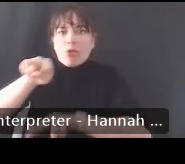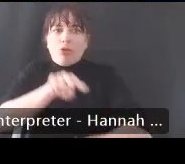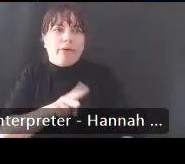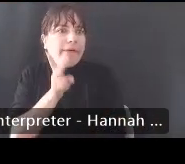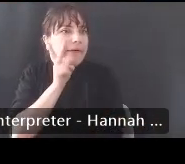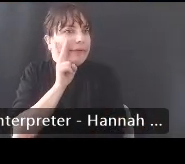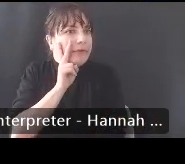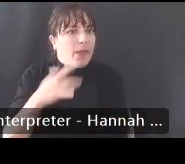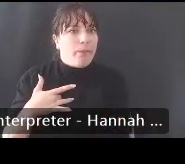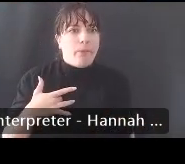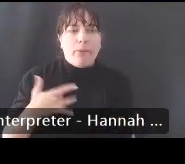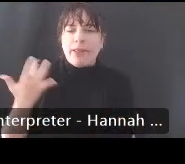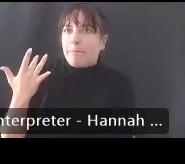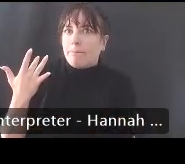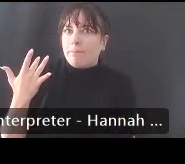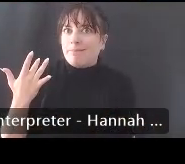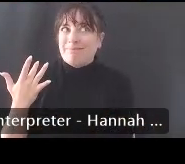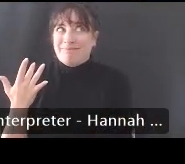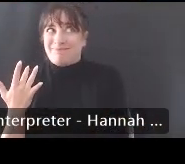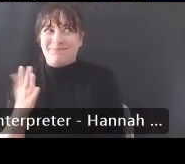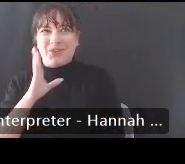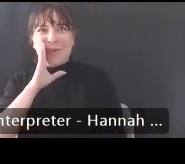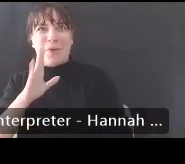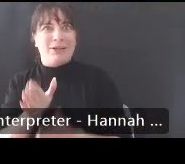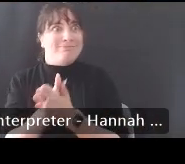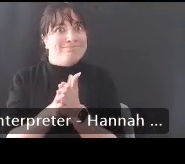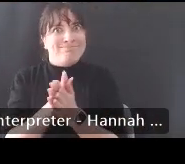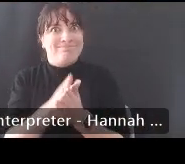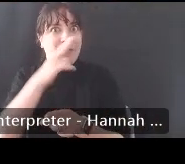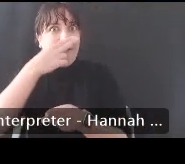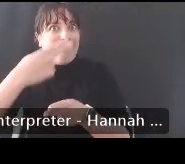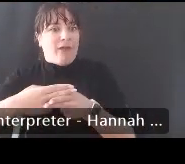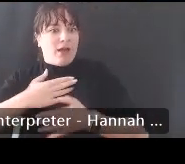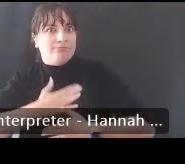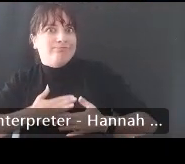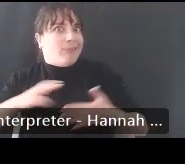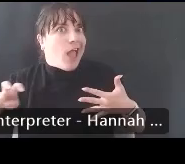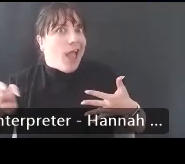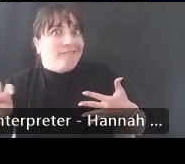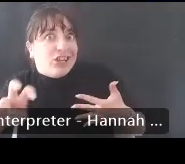It'll be an adventure as it usually is. And we'll talk about what we're hearing along the way.